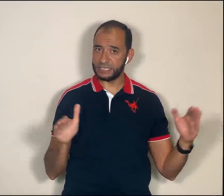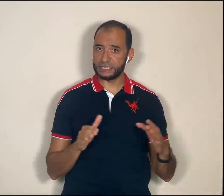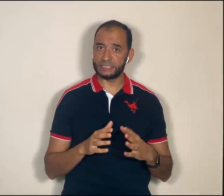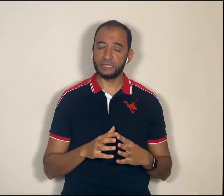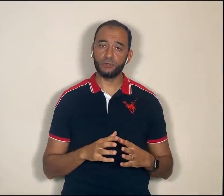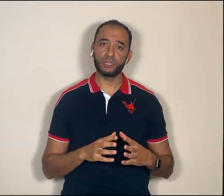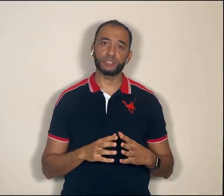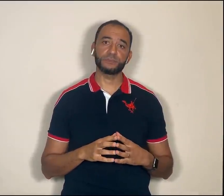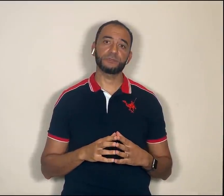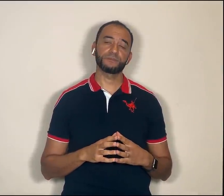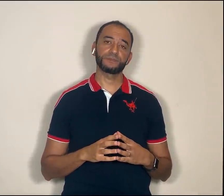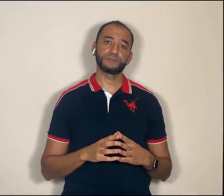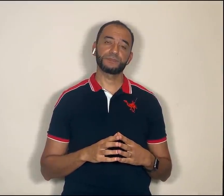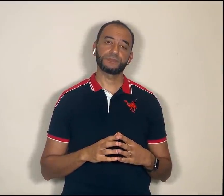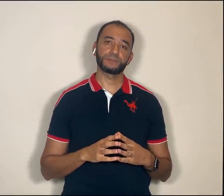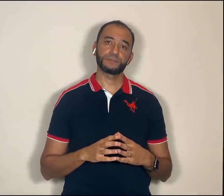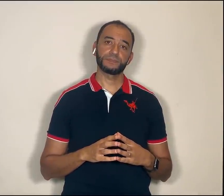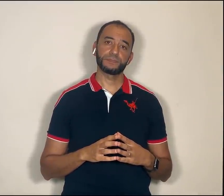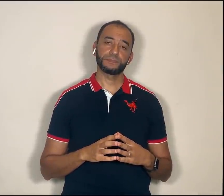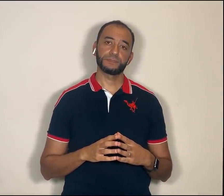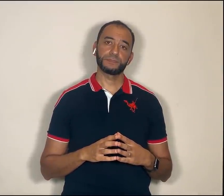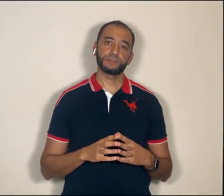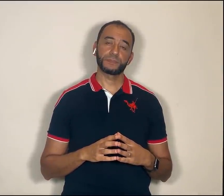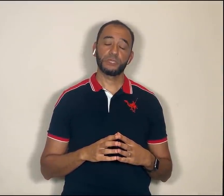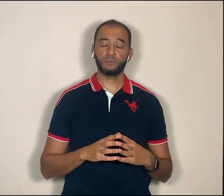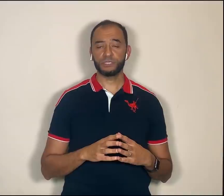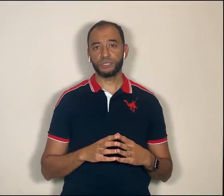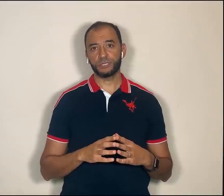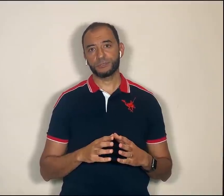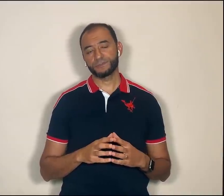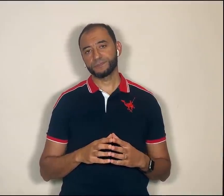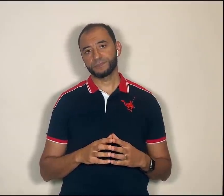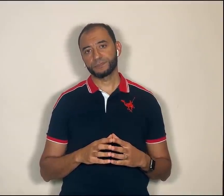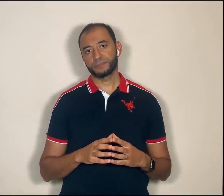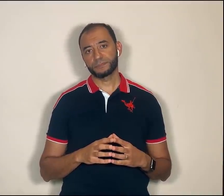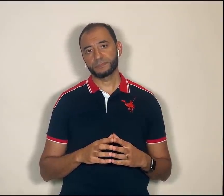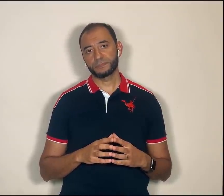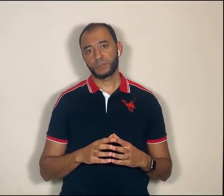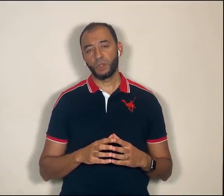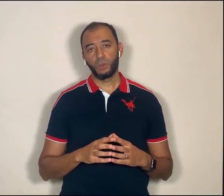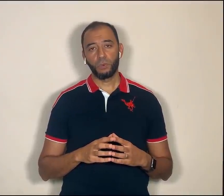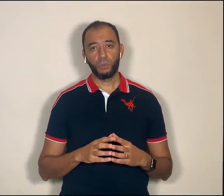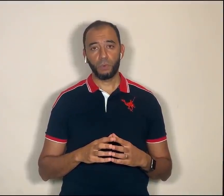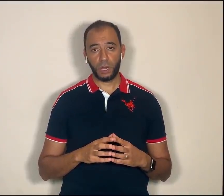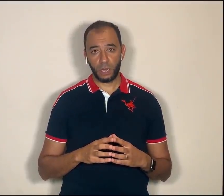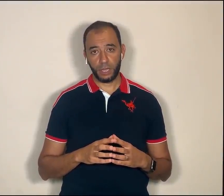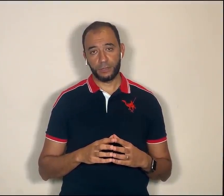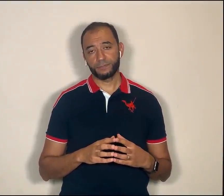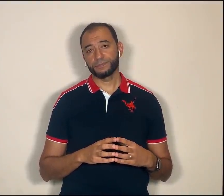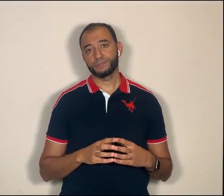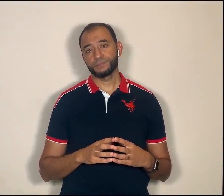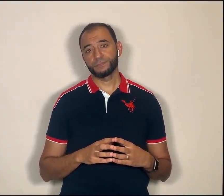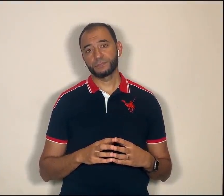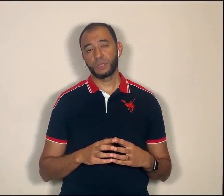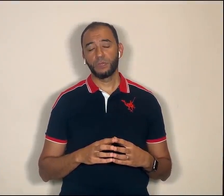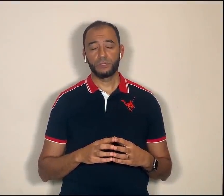single-celled organisms. The question is: Why